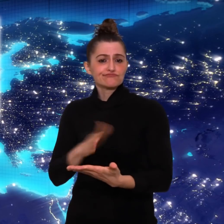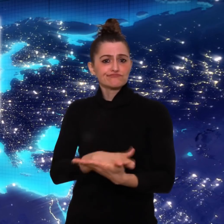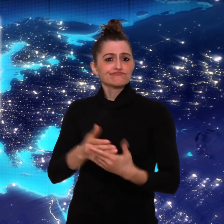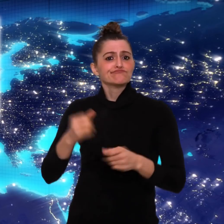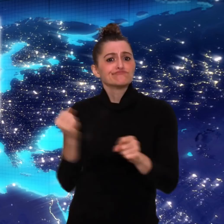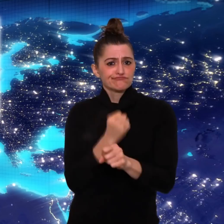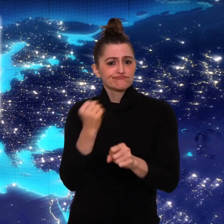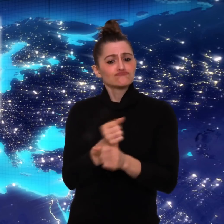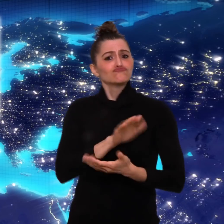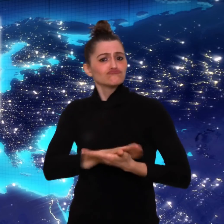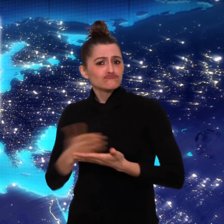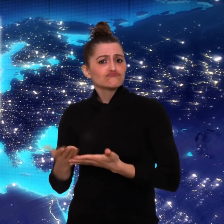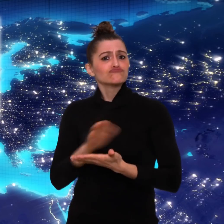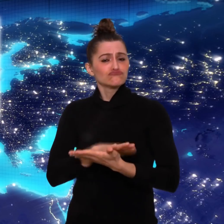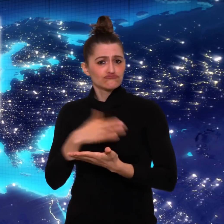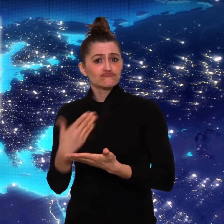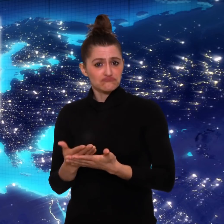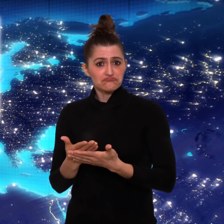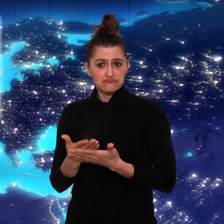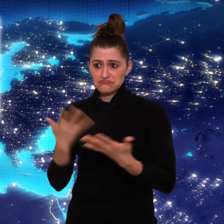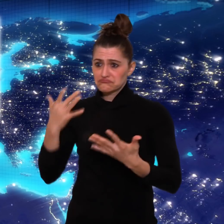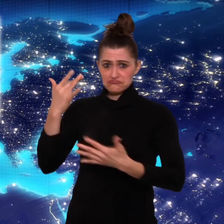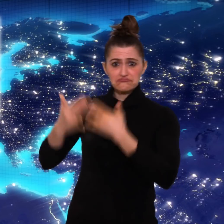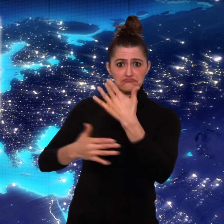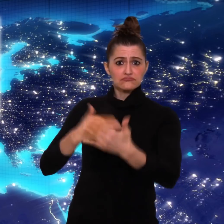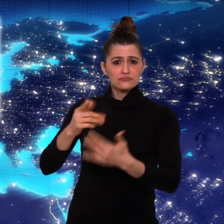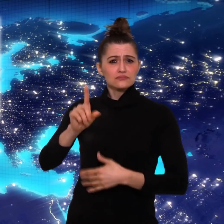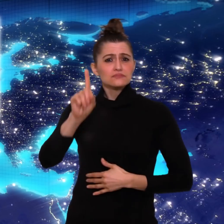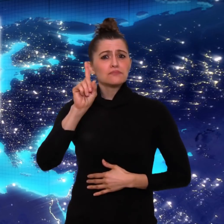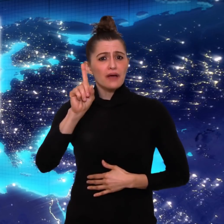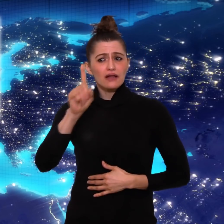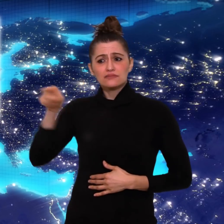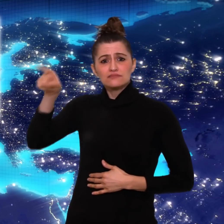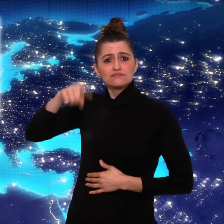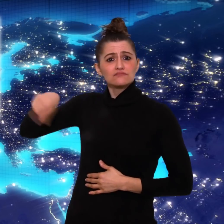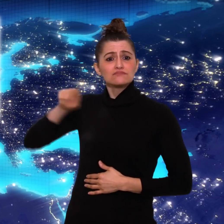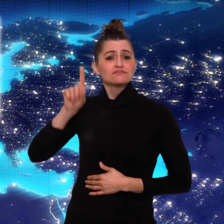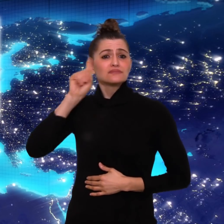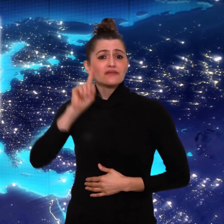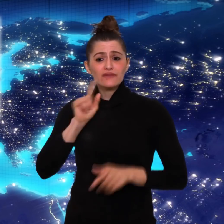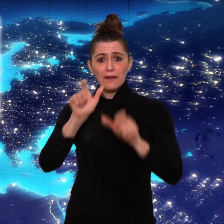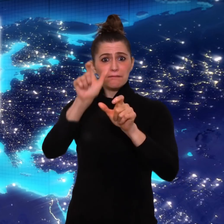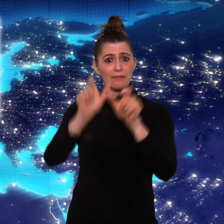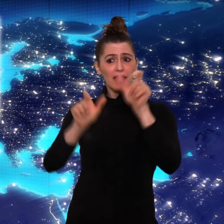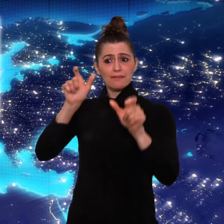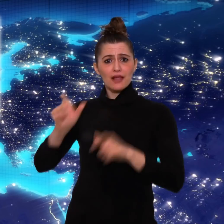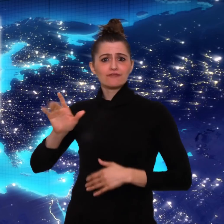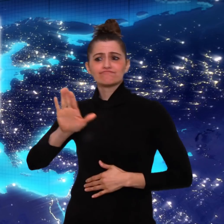translators, their access to